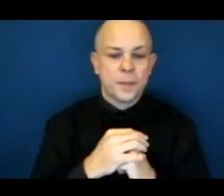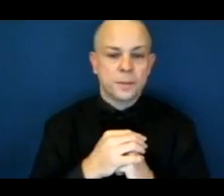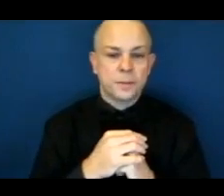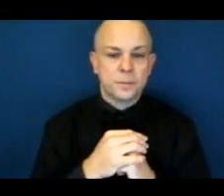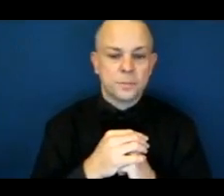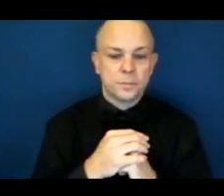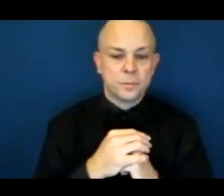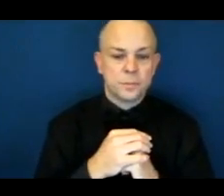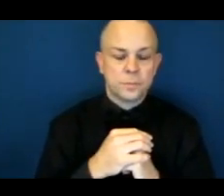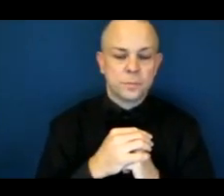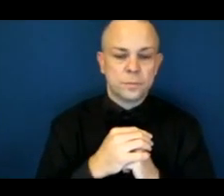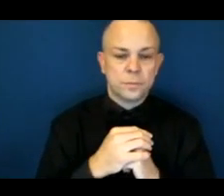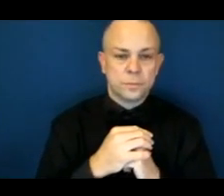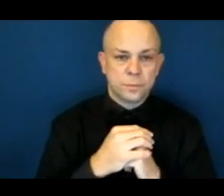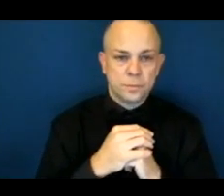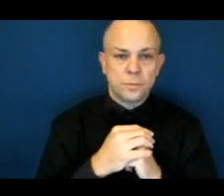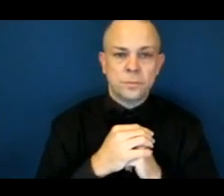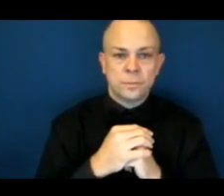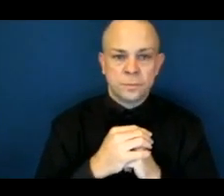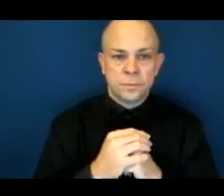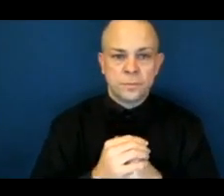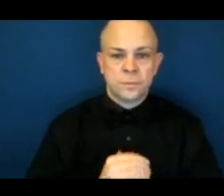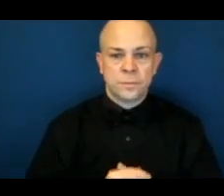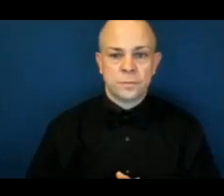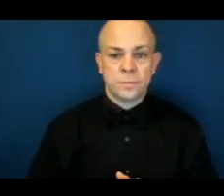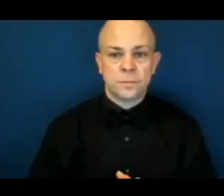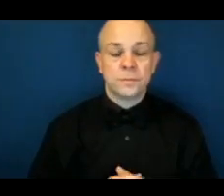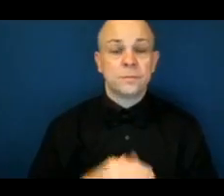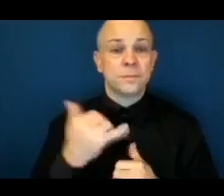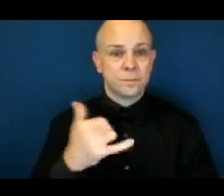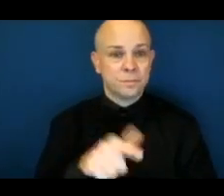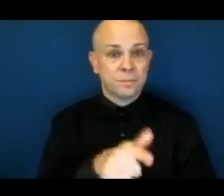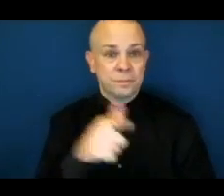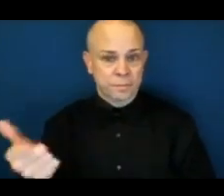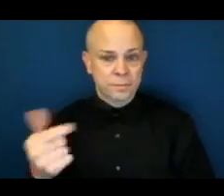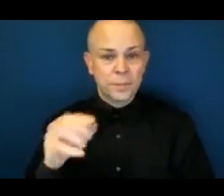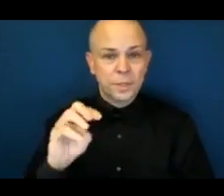okay so to wrap it up this evening i'd like